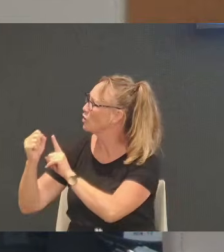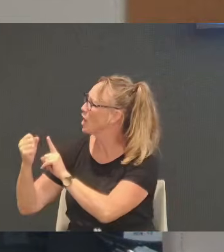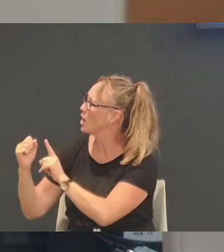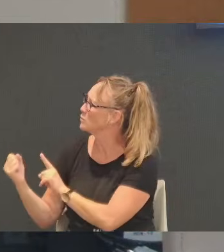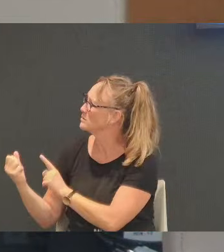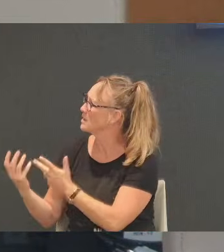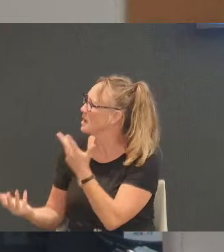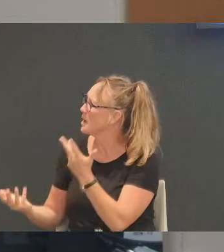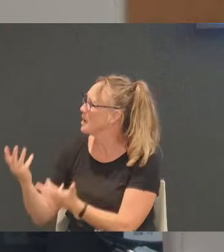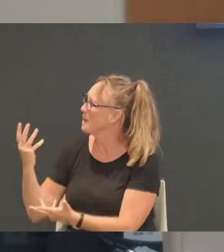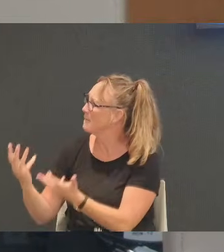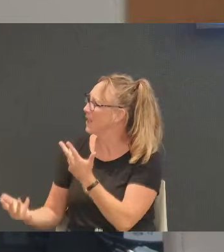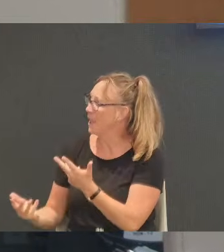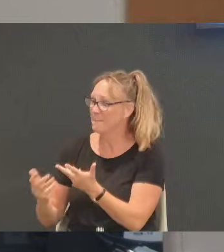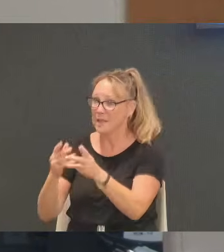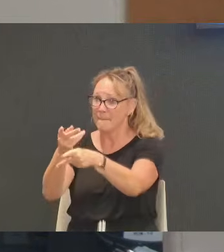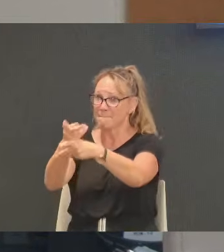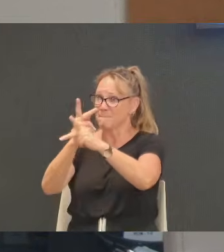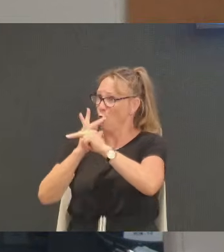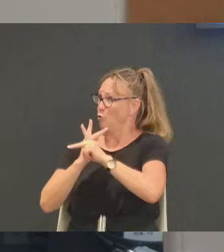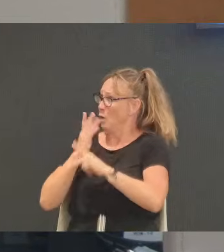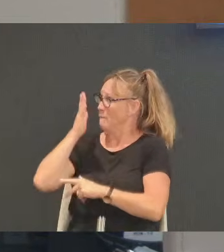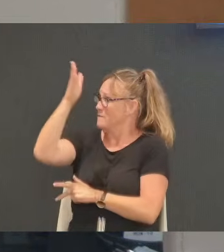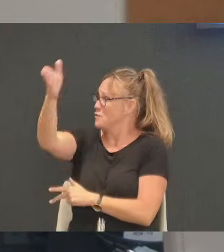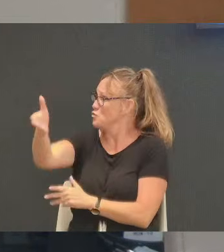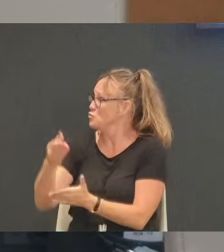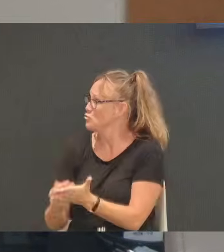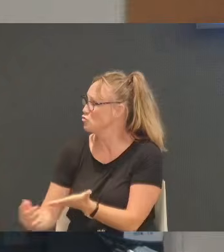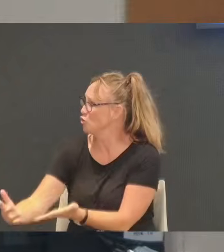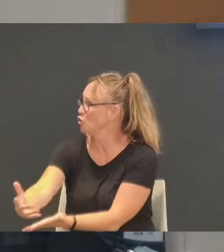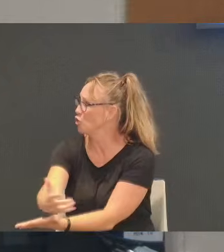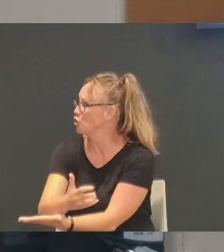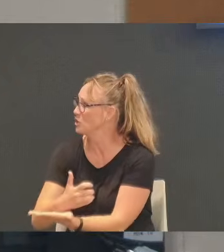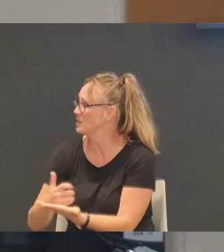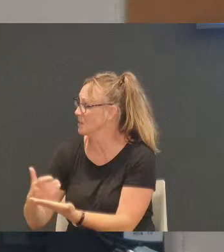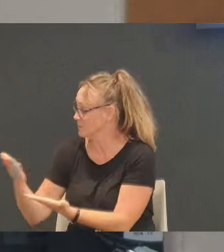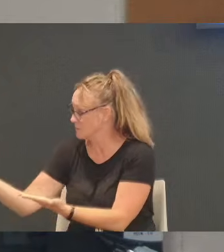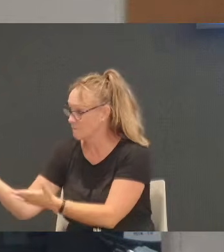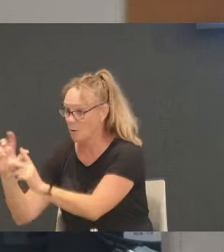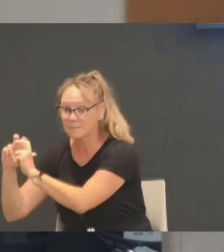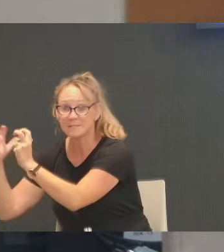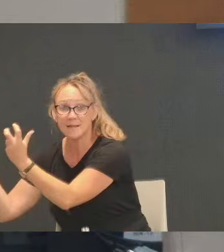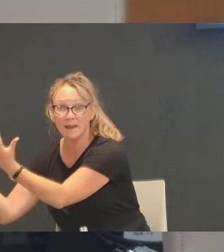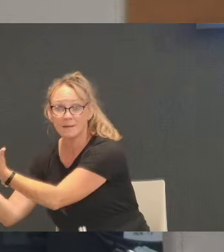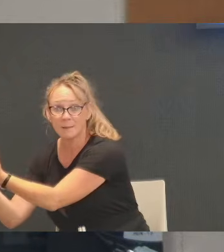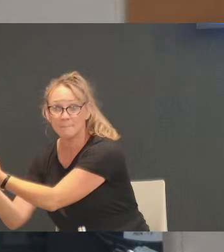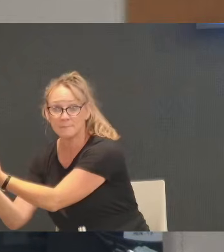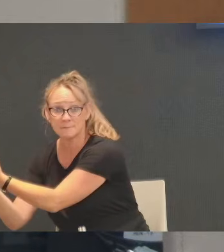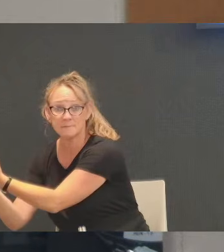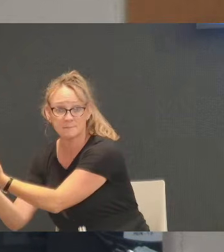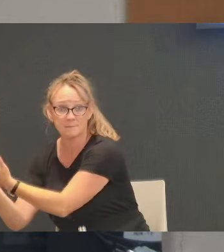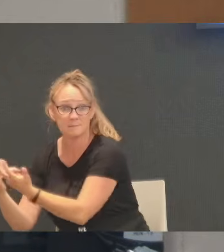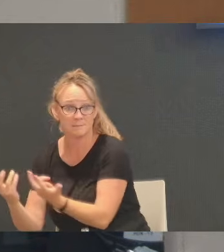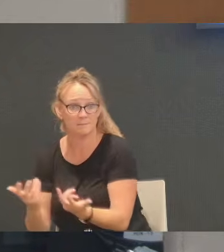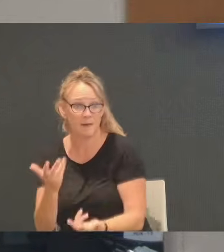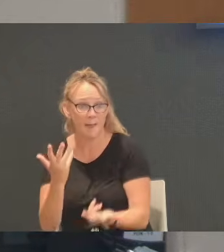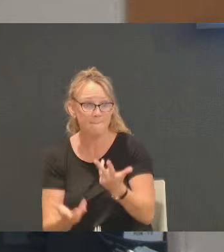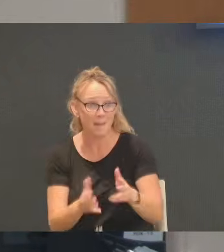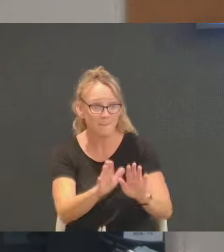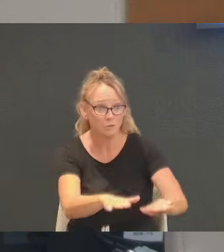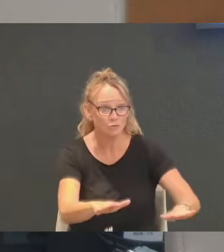future earnings that we'll be receiving from the stadiums and make the children guaranteed.